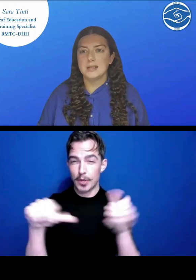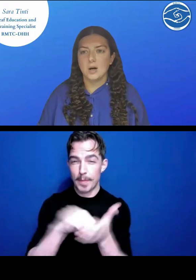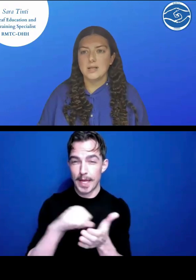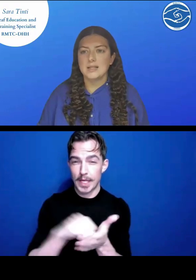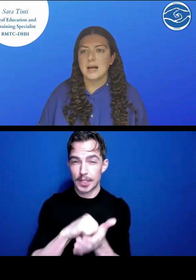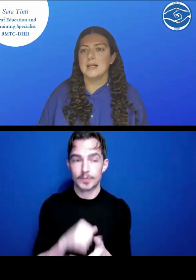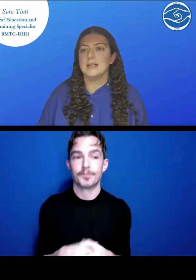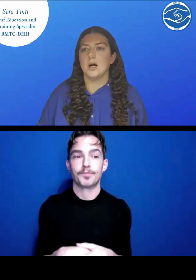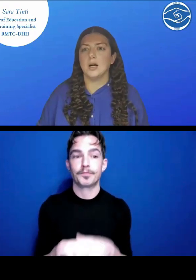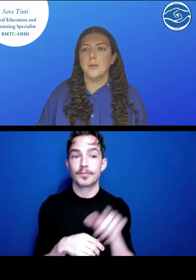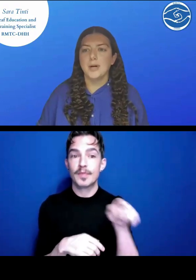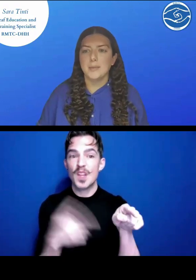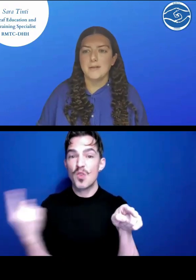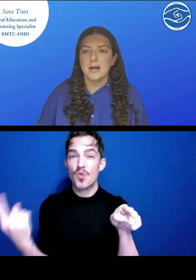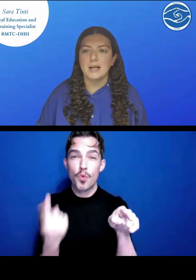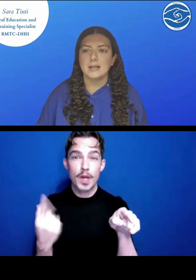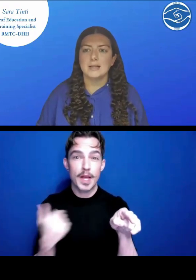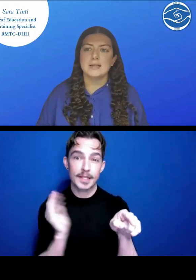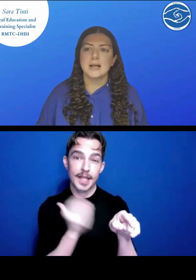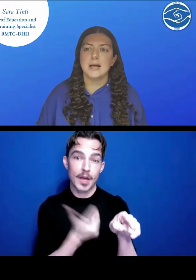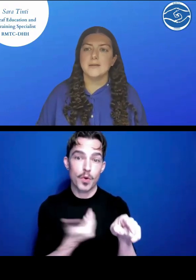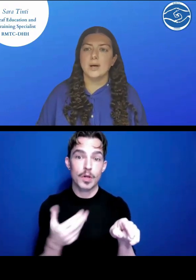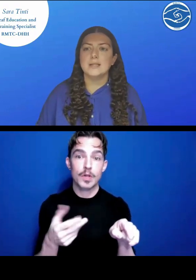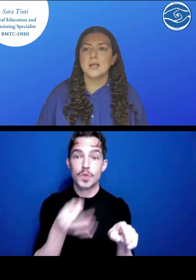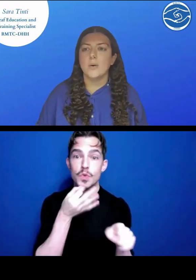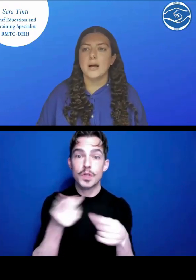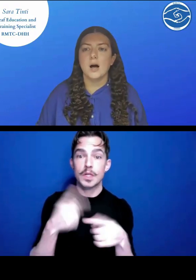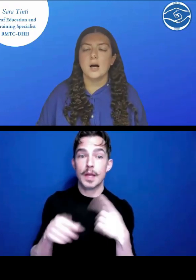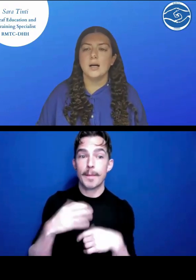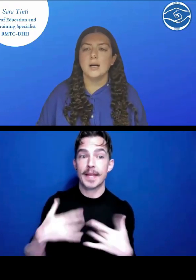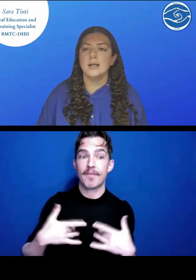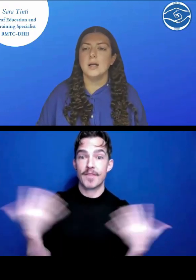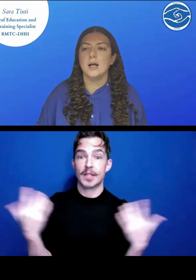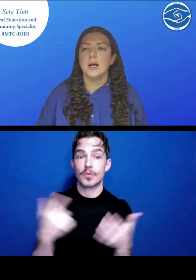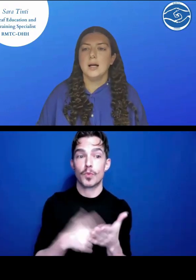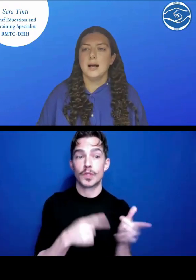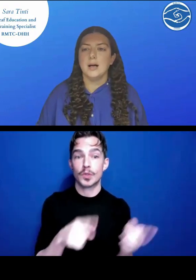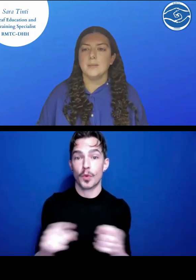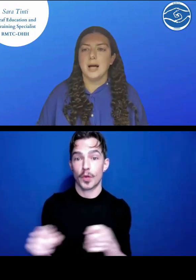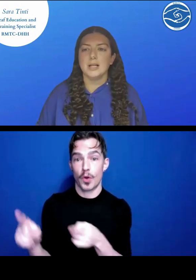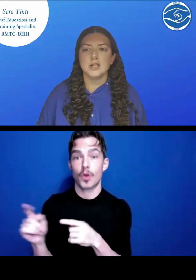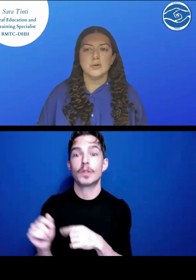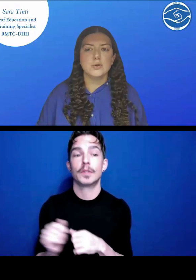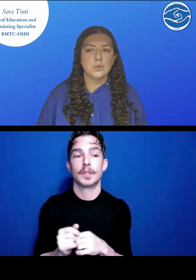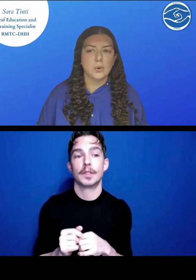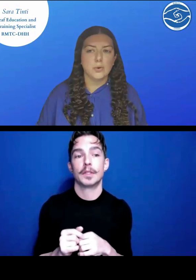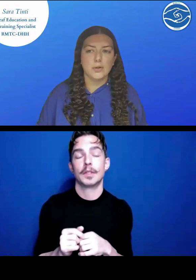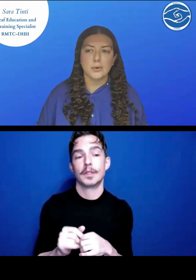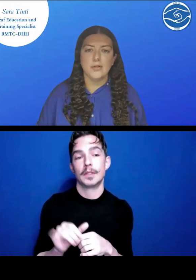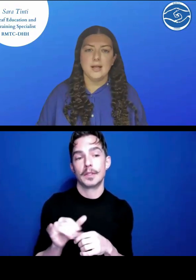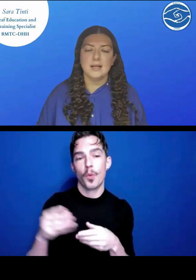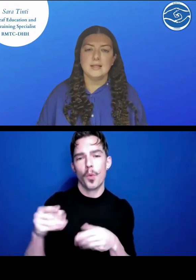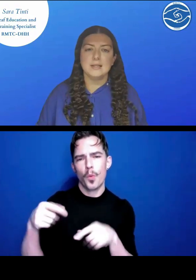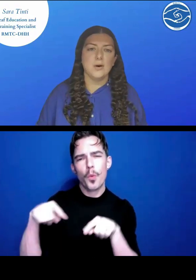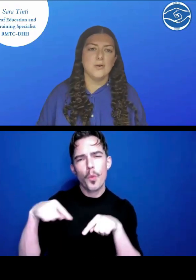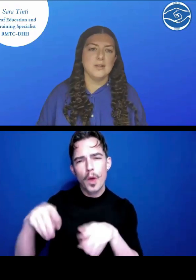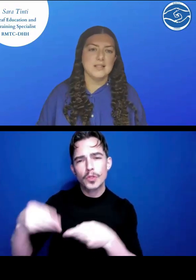this always has our upcoming events, kind of what's going on as you scroll through this. So,